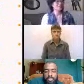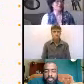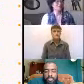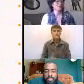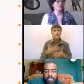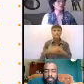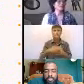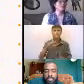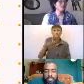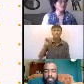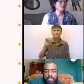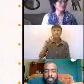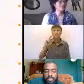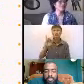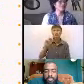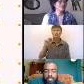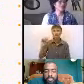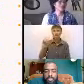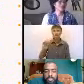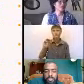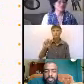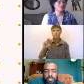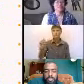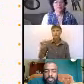that, “We have to create futures in which everyone doesn't have to be the same kind